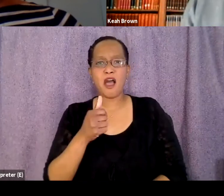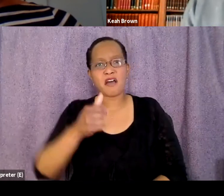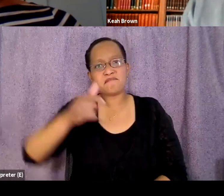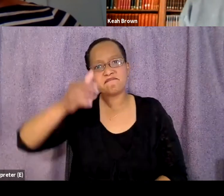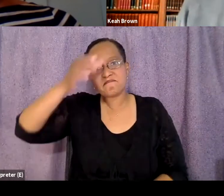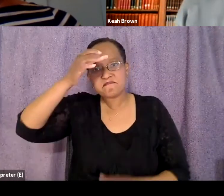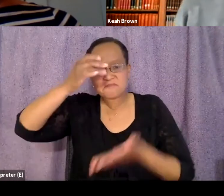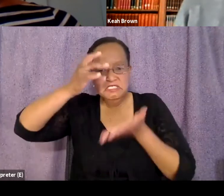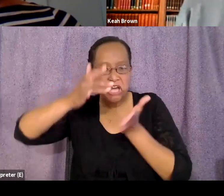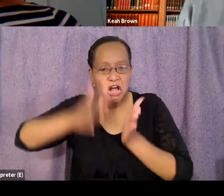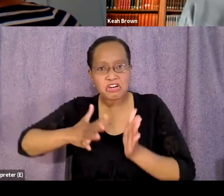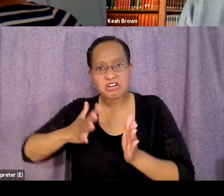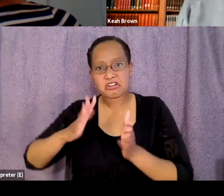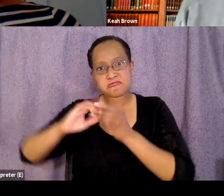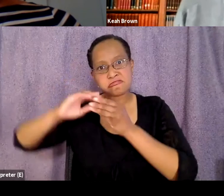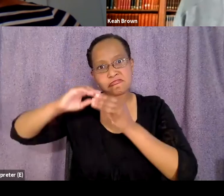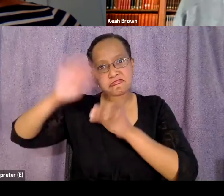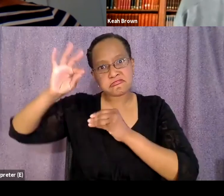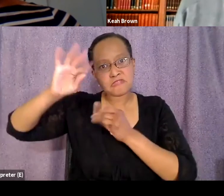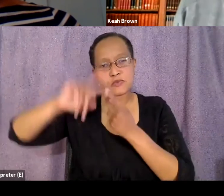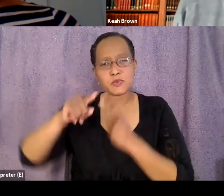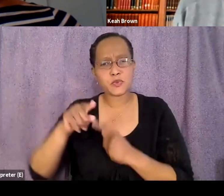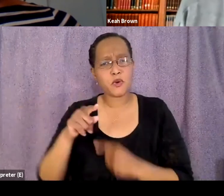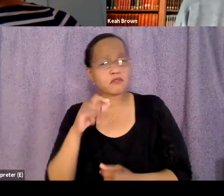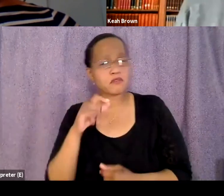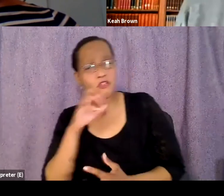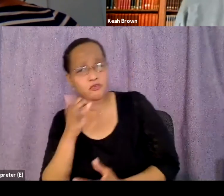nothing wrong with that just personally for me, I try to come to people